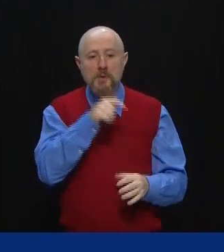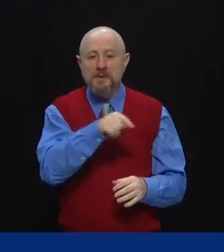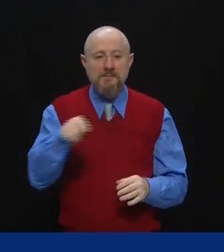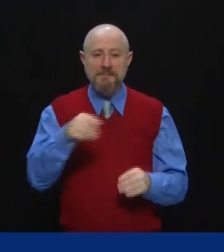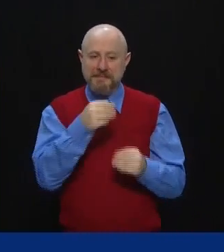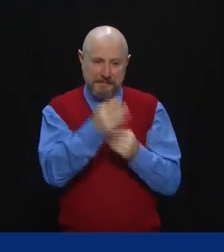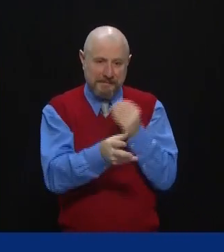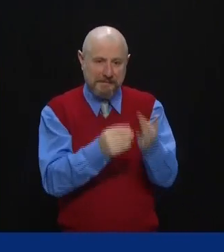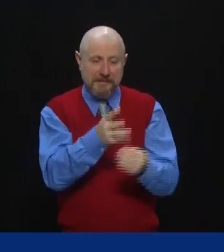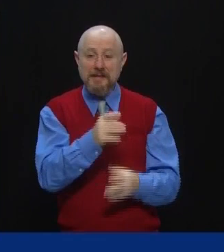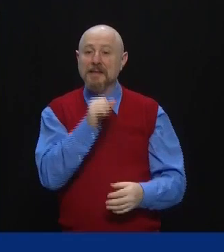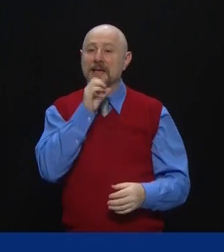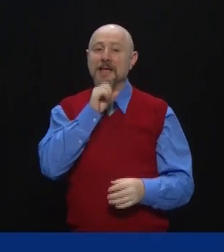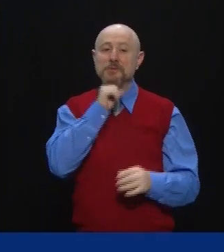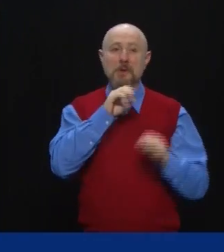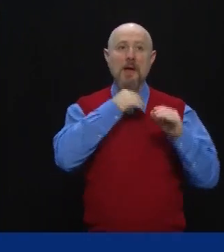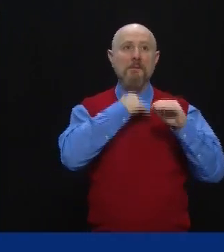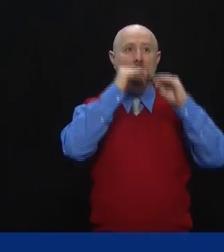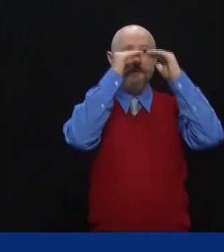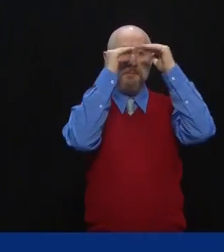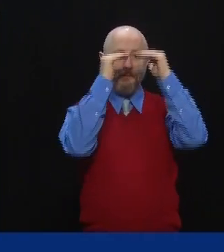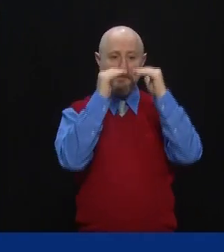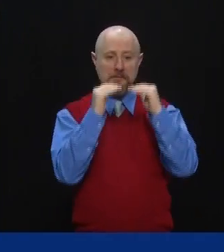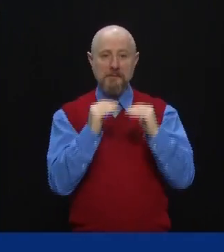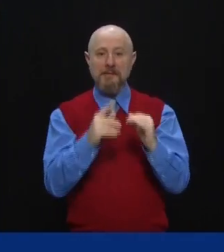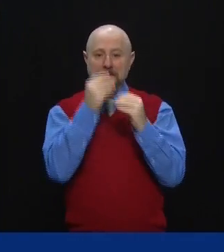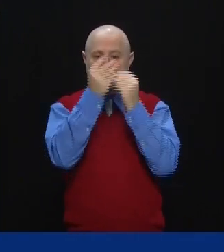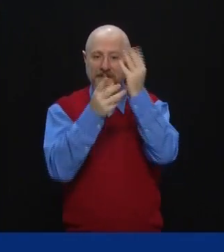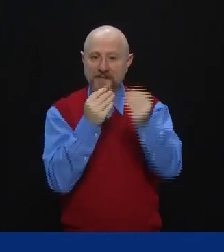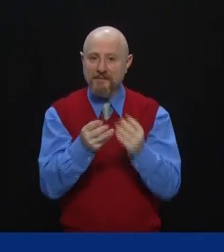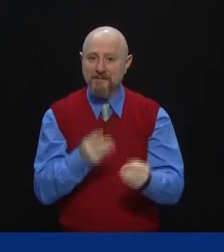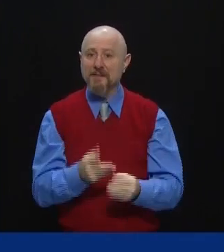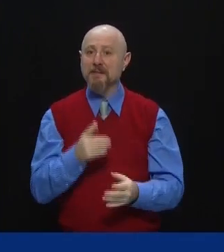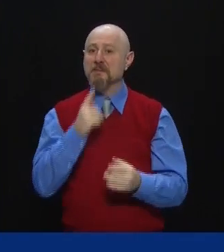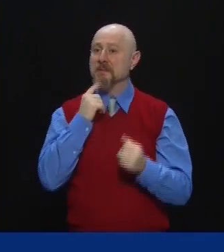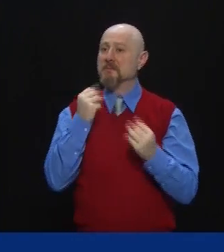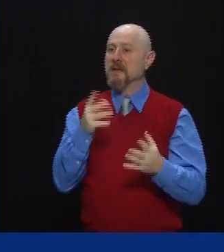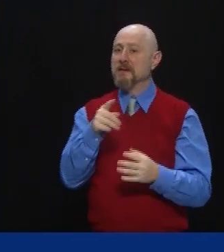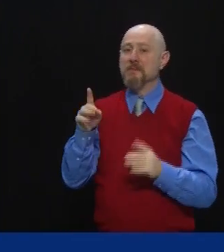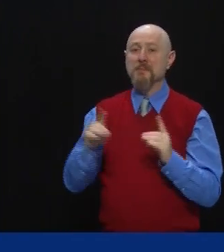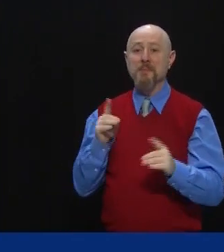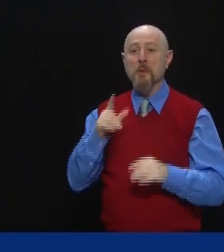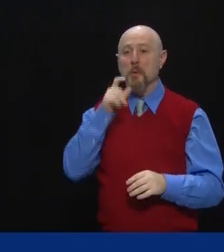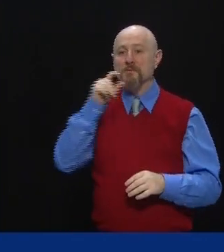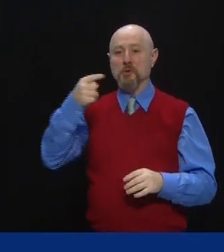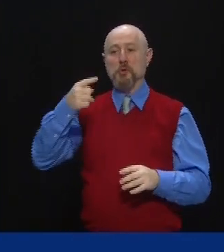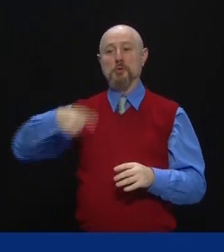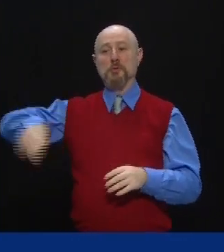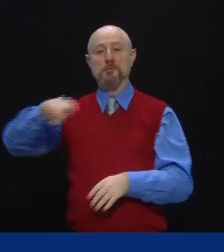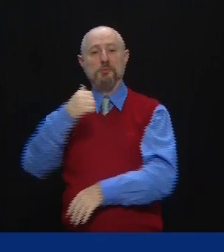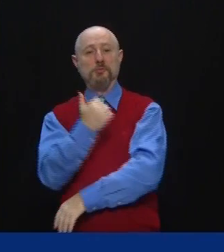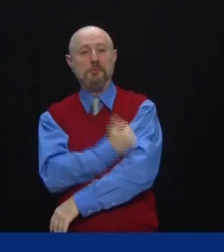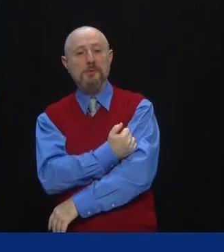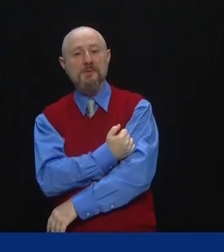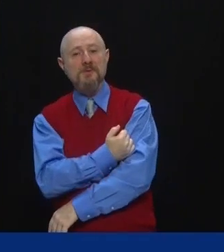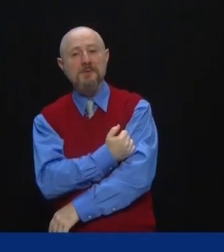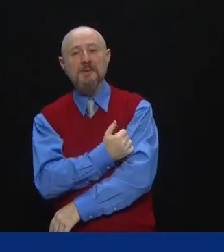HOMES, VULNERABLE PEOPLE TO MAKE SURE THEY WERE VACCINATED FIRST. THEN OUR ESSENTIAL WORKERS AND GETTING DOWN PEOPLE BY AGE.